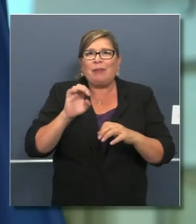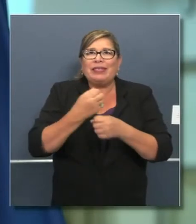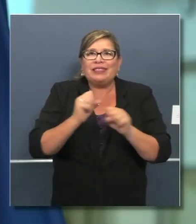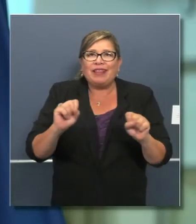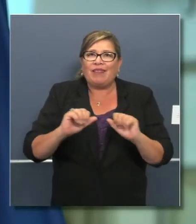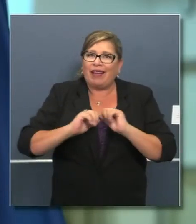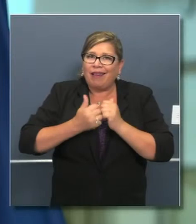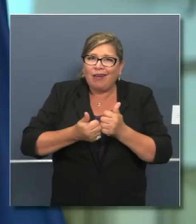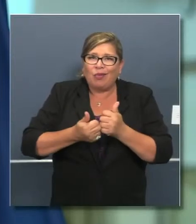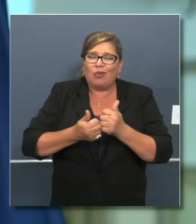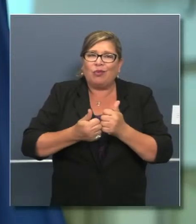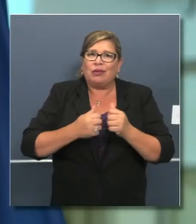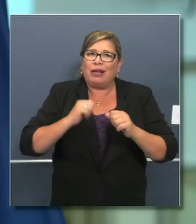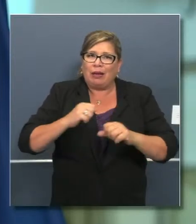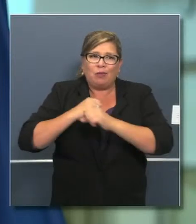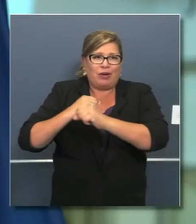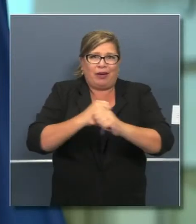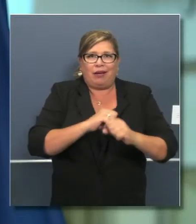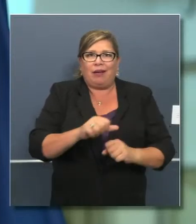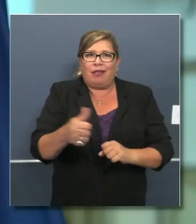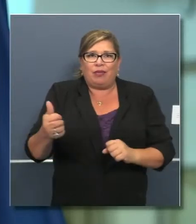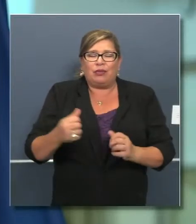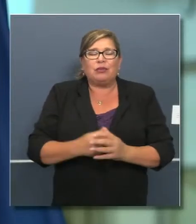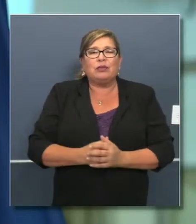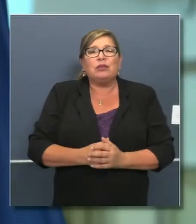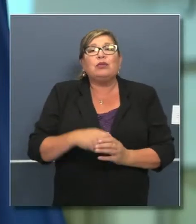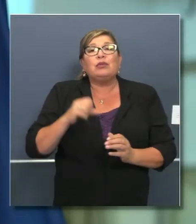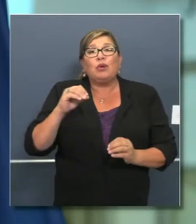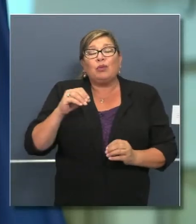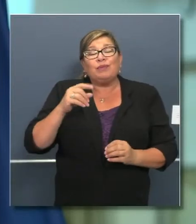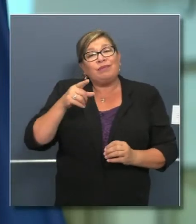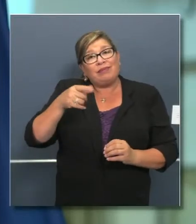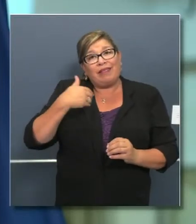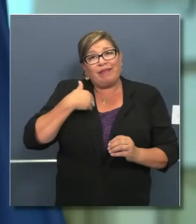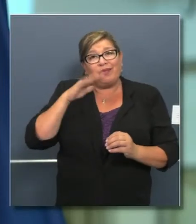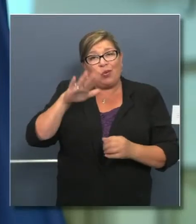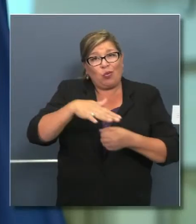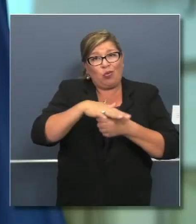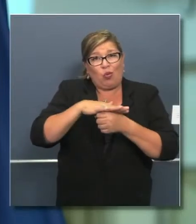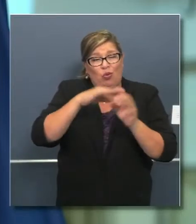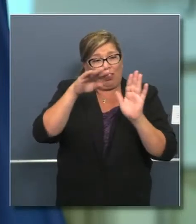ativ in terms of advancing and promoting those guidelines at a local level and let me again